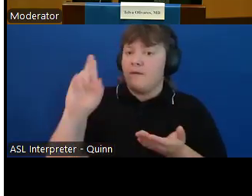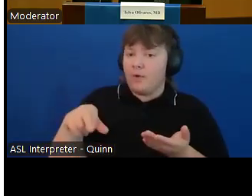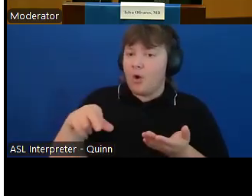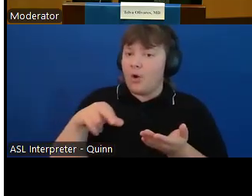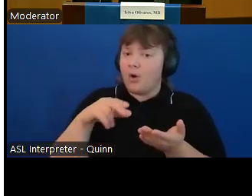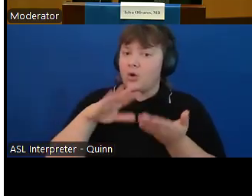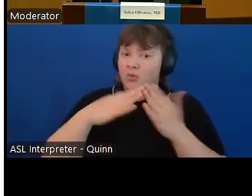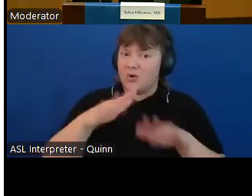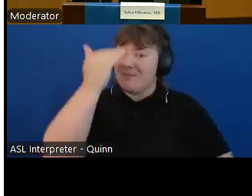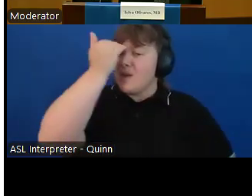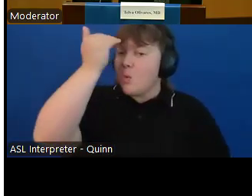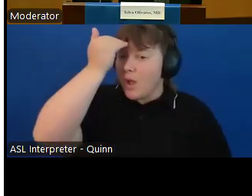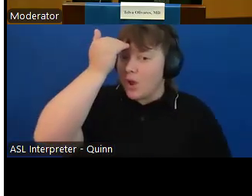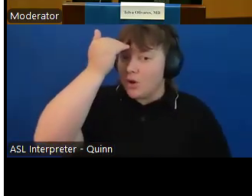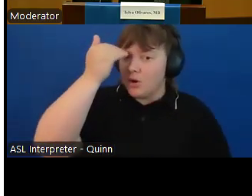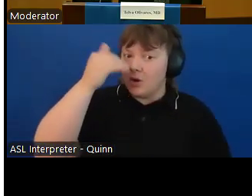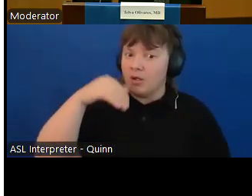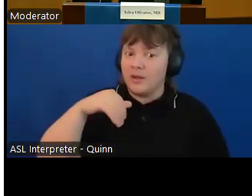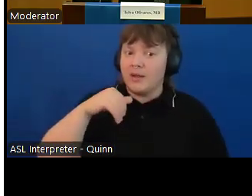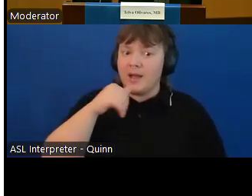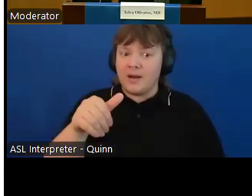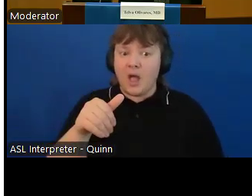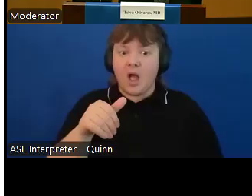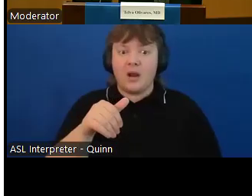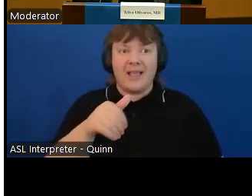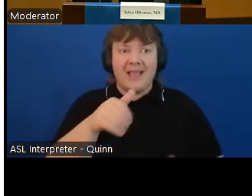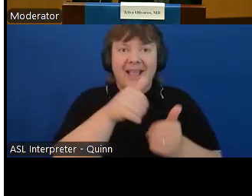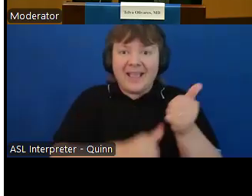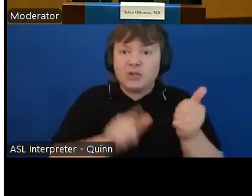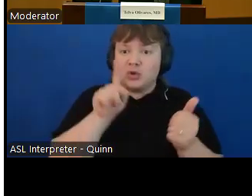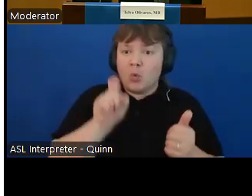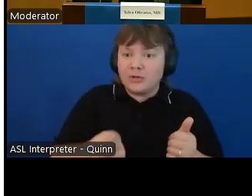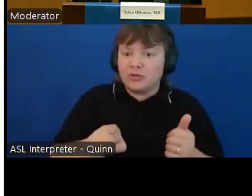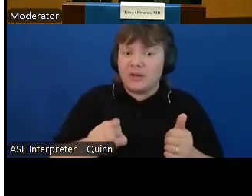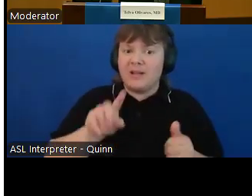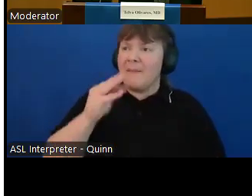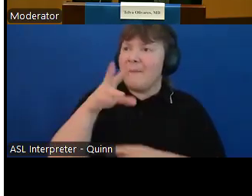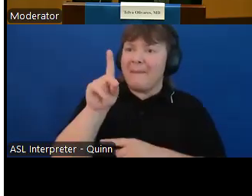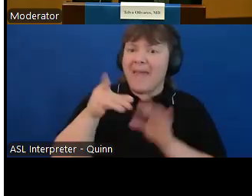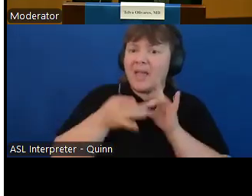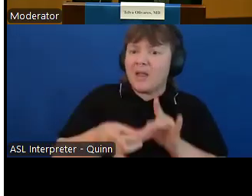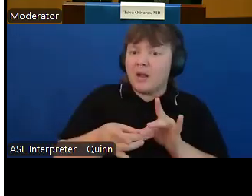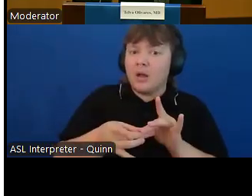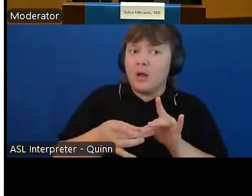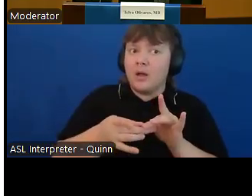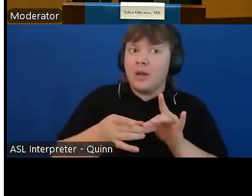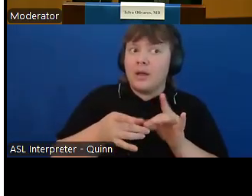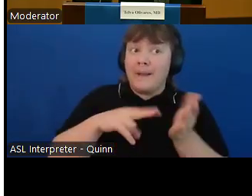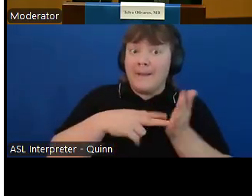and not see every question about aid and dying as necessarily a need for an expert to engage